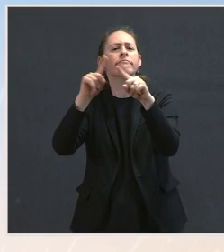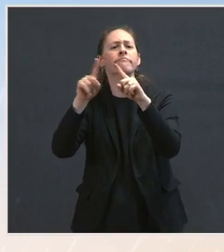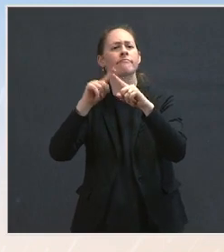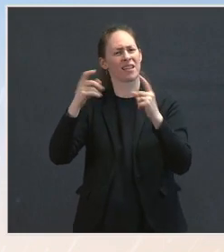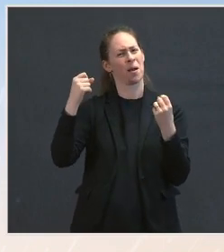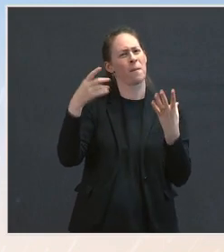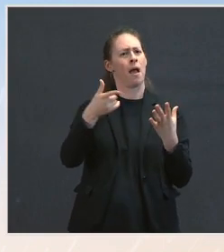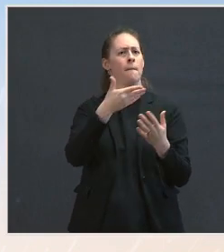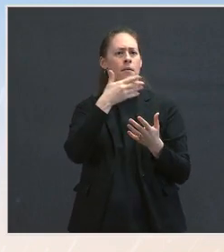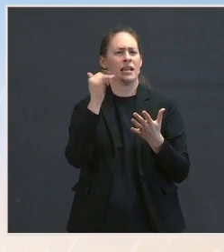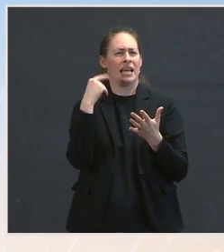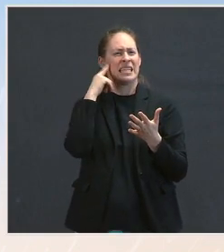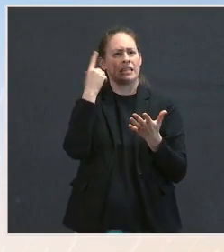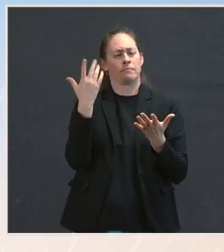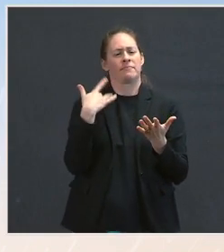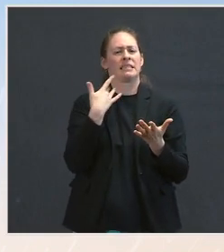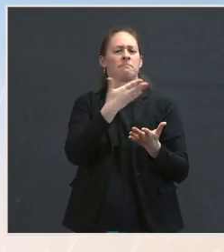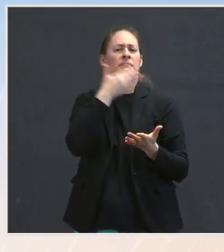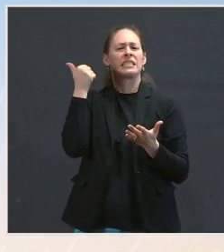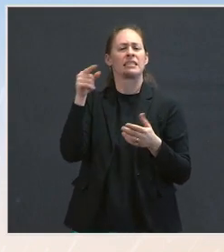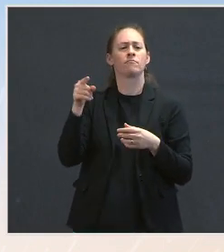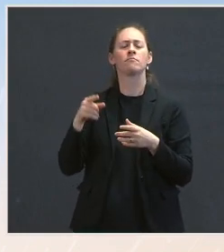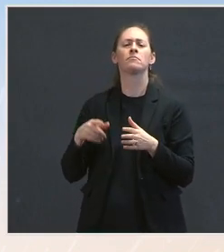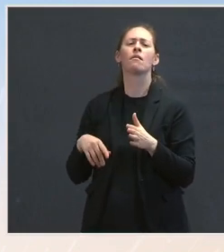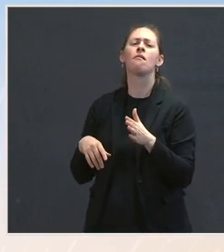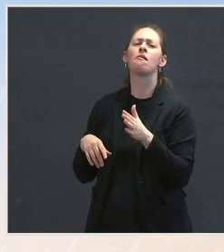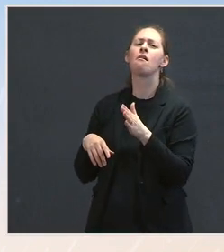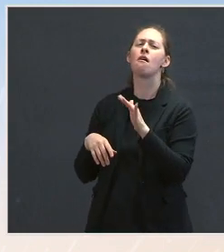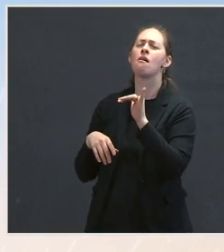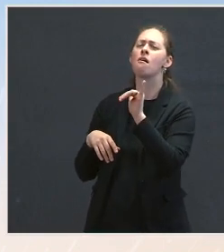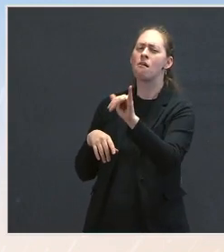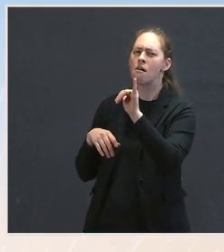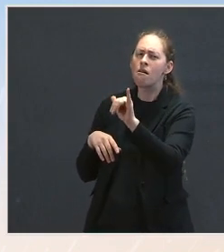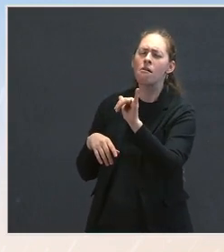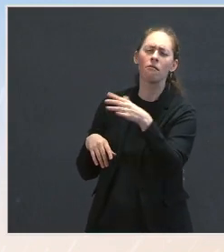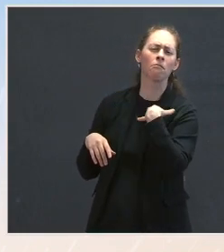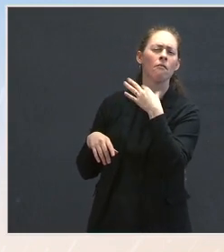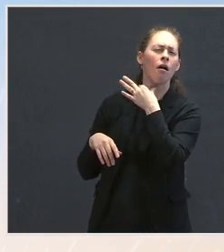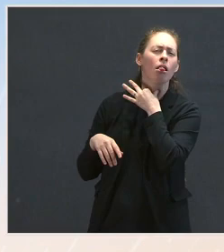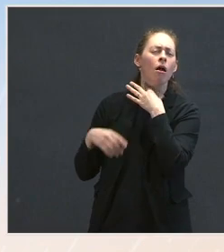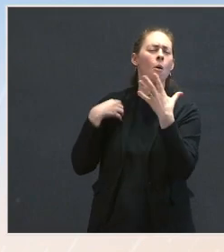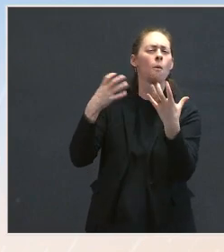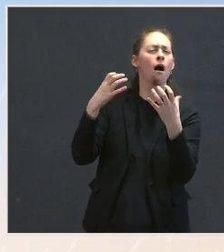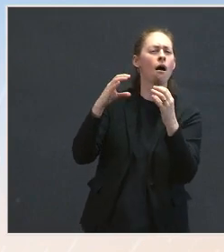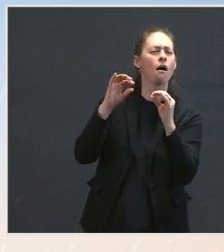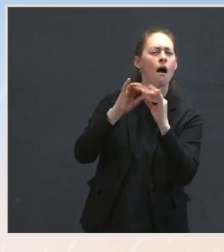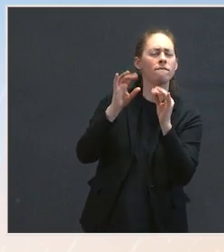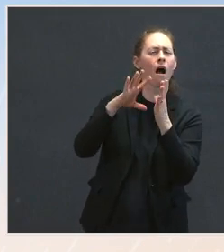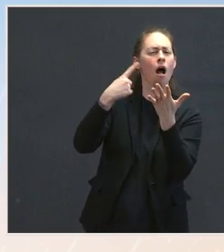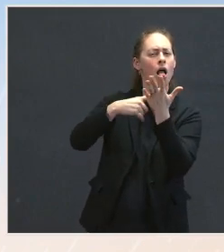The Press: And I just want to ask you about CPAC. I know you got some questions about this yesterday. If I could try again. Based on our reporting,